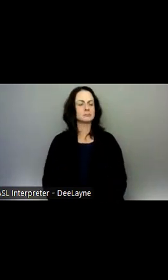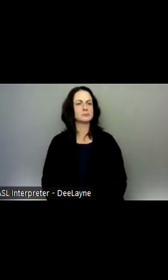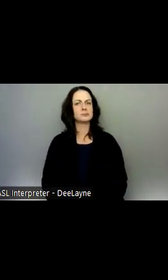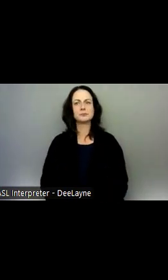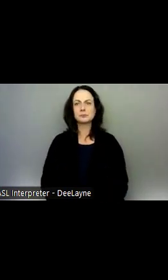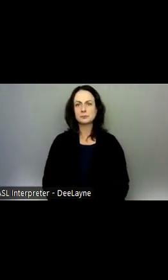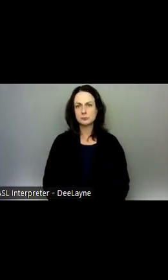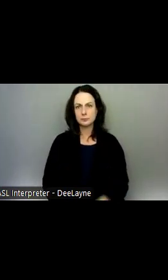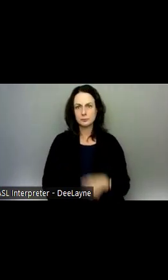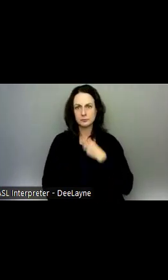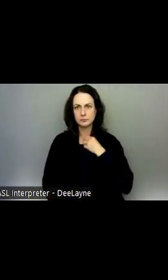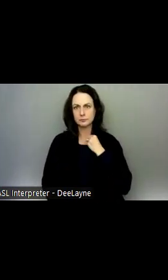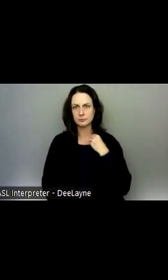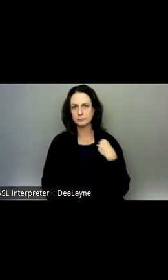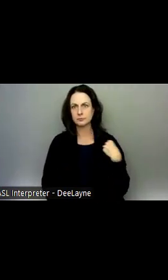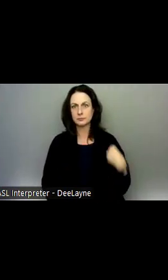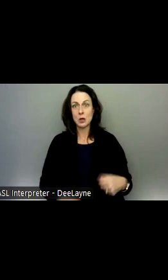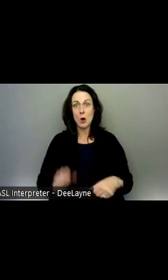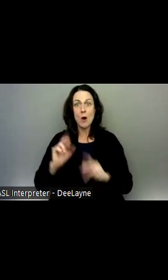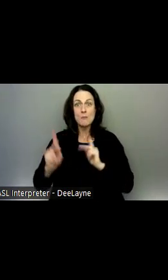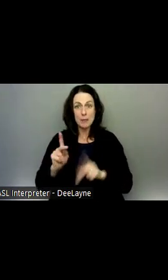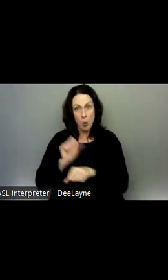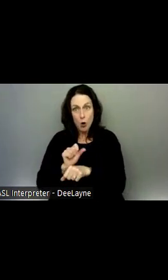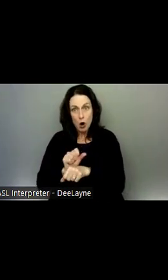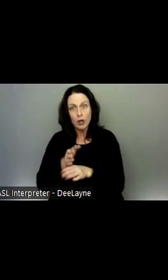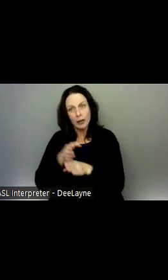or people working in the field, et cetera, et cetera.